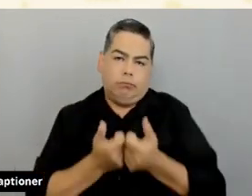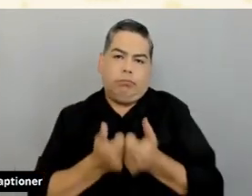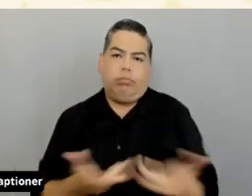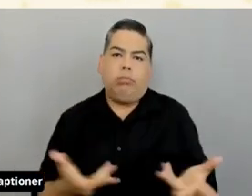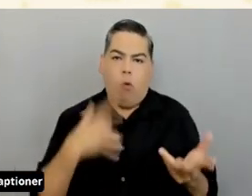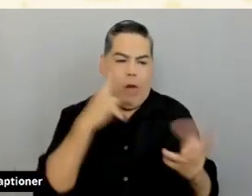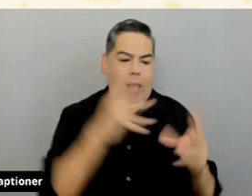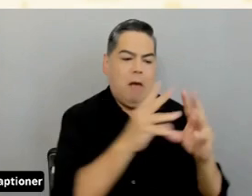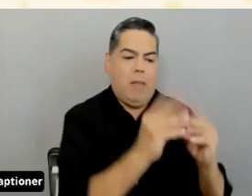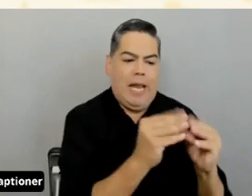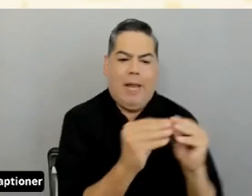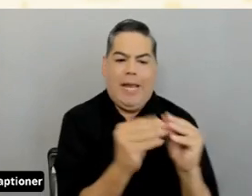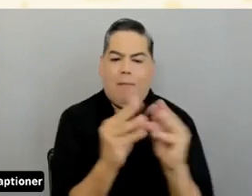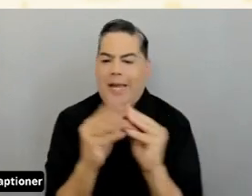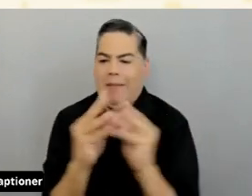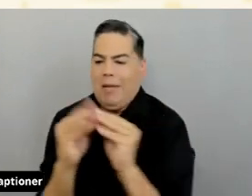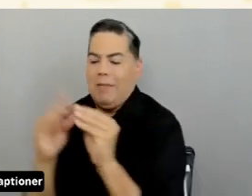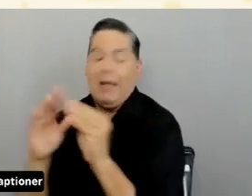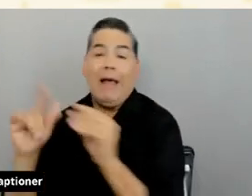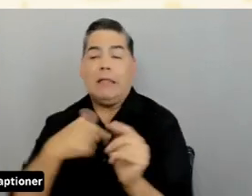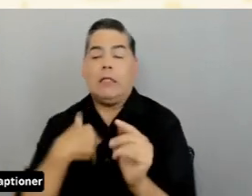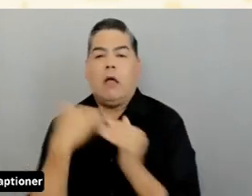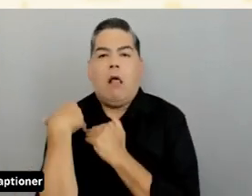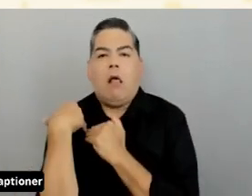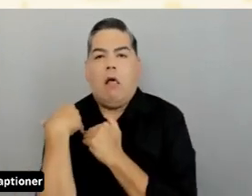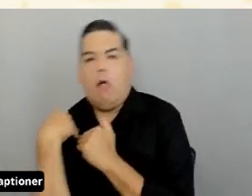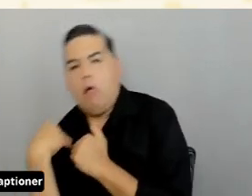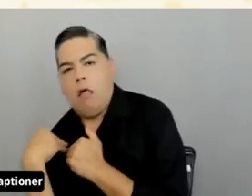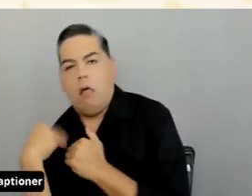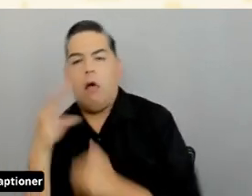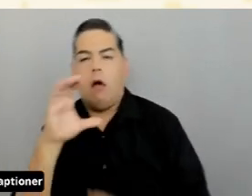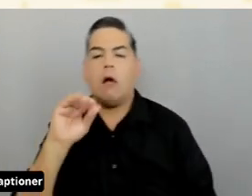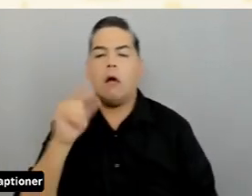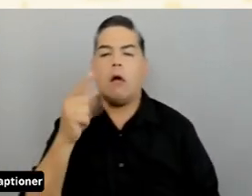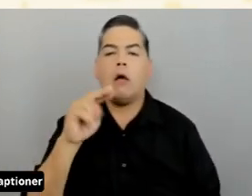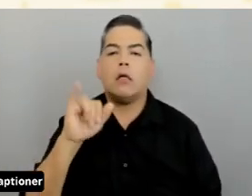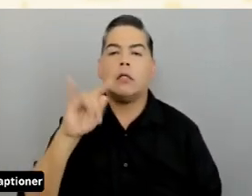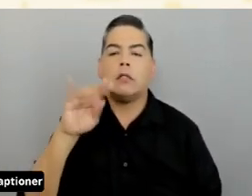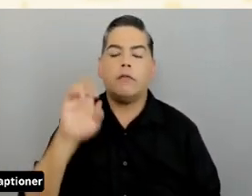There’s a cognitive load there that probably can not help me